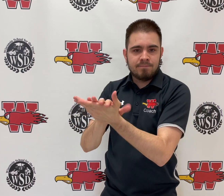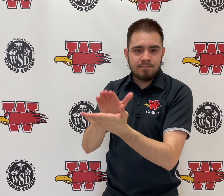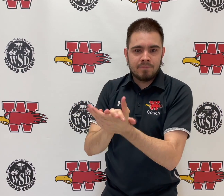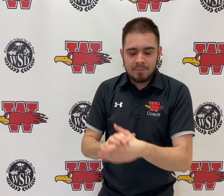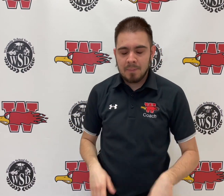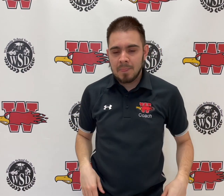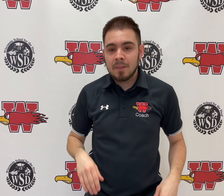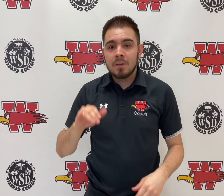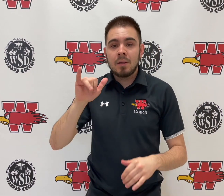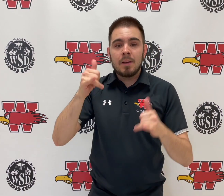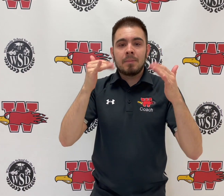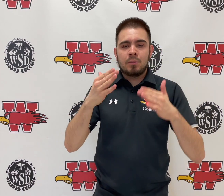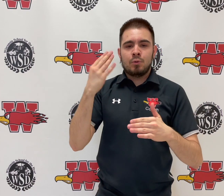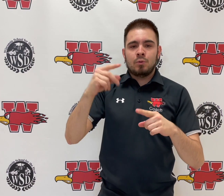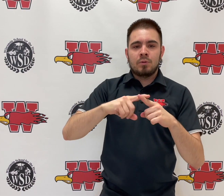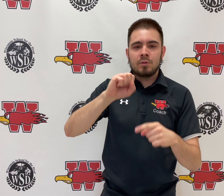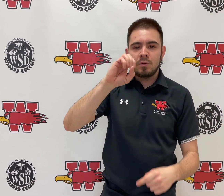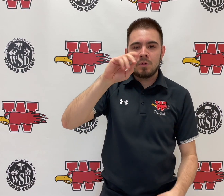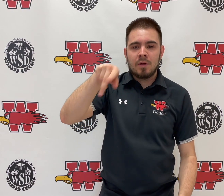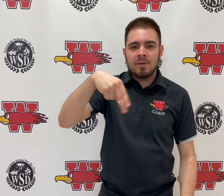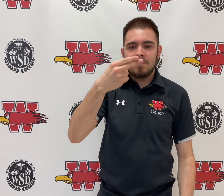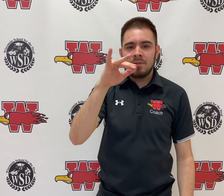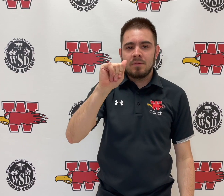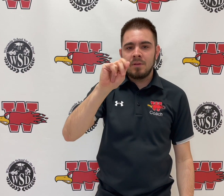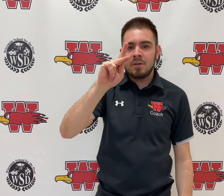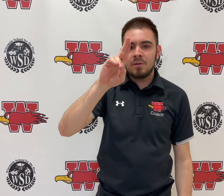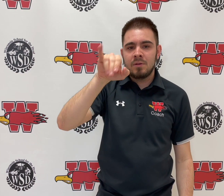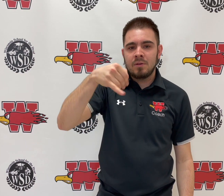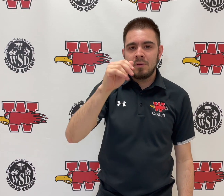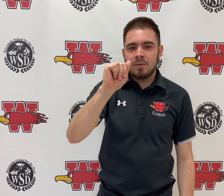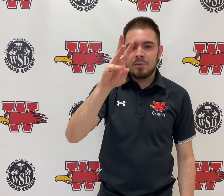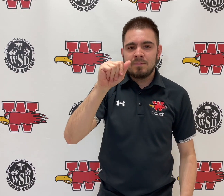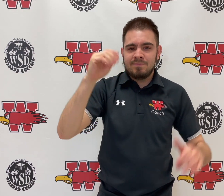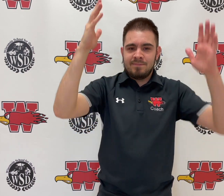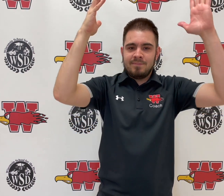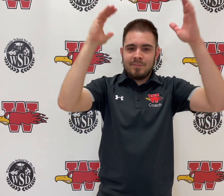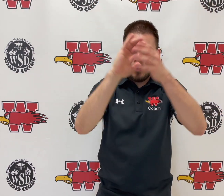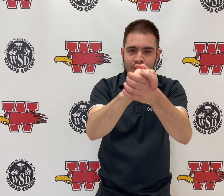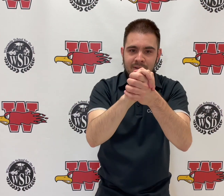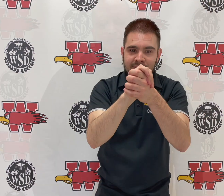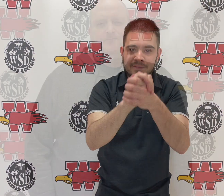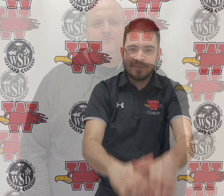of this player. So, congratulations! It goes to Sophia Kujawa. Congratulations!